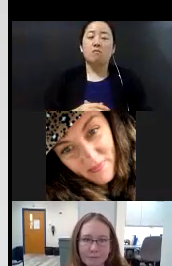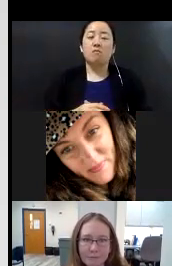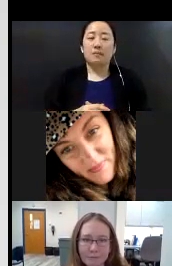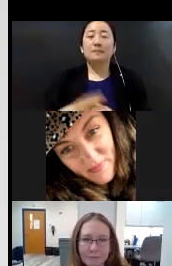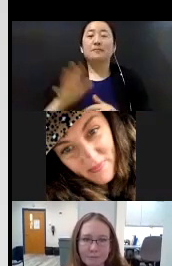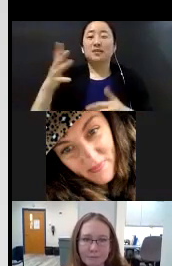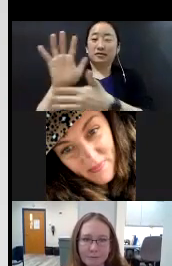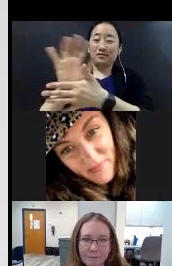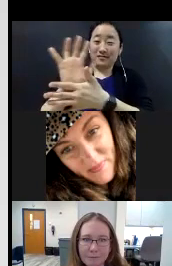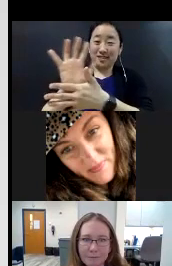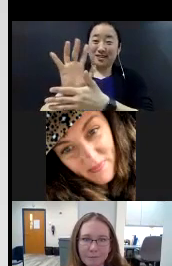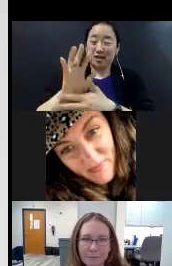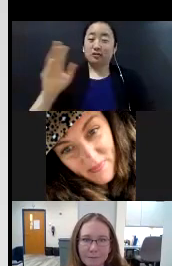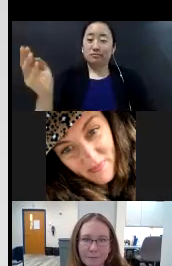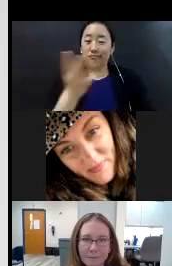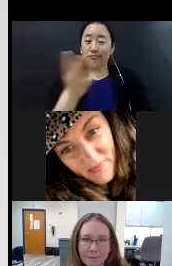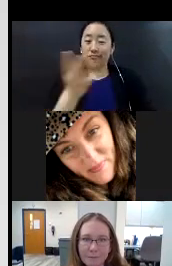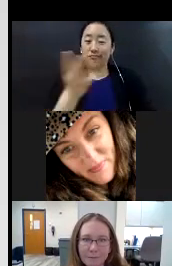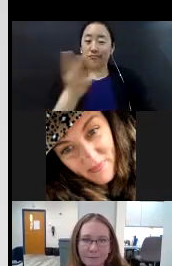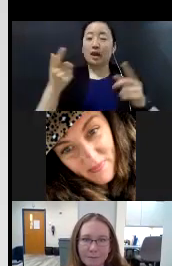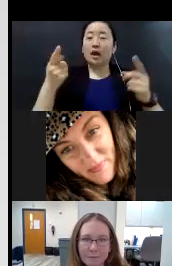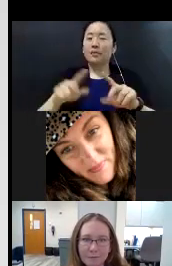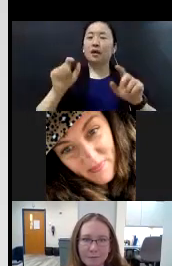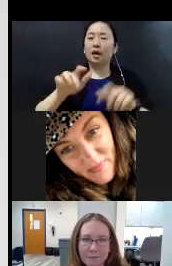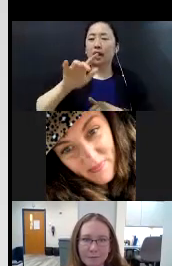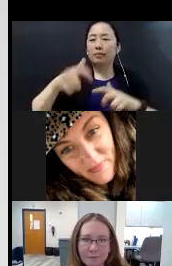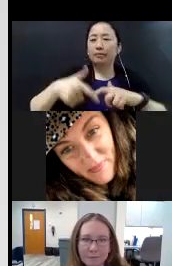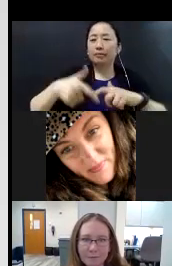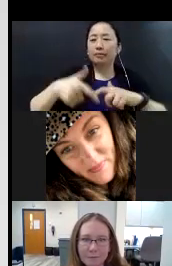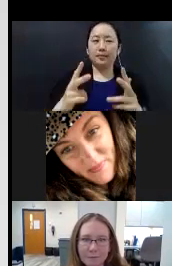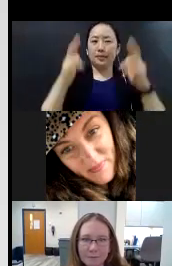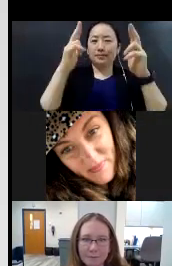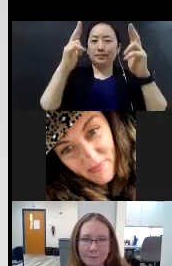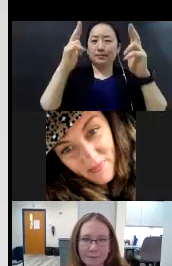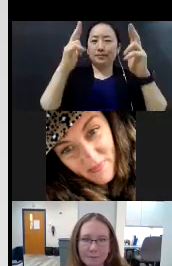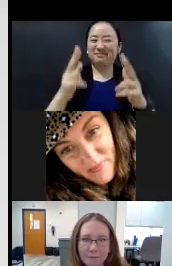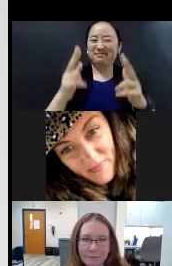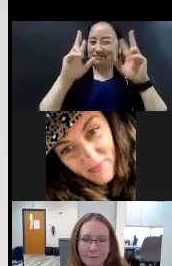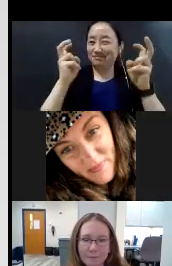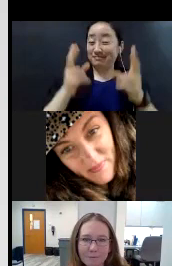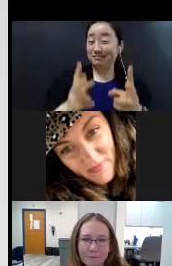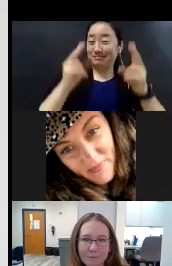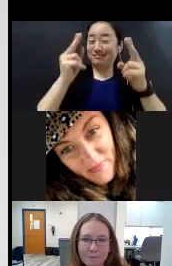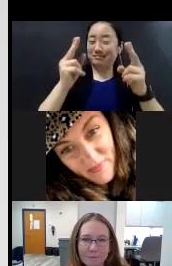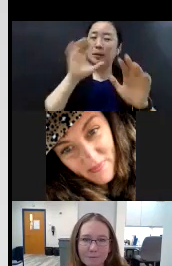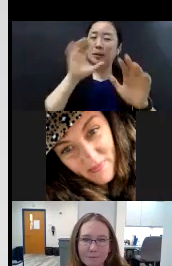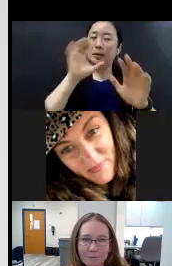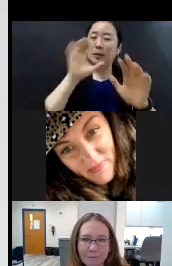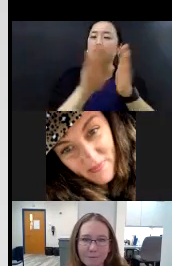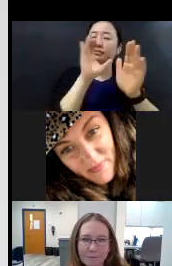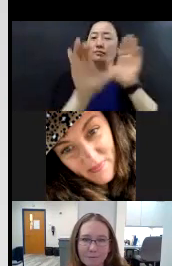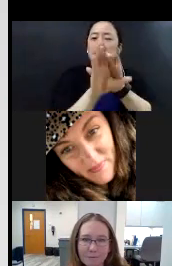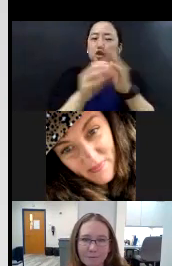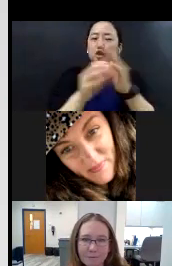IT ALLOWS US TO GATHER AN IMAGE OR A CLIP OF A VIDEO